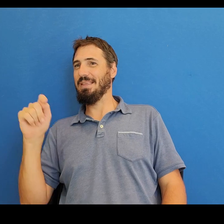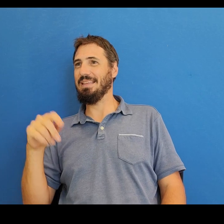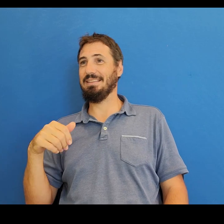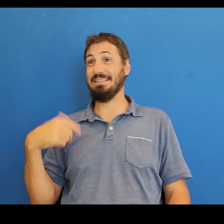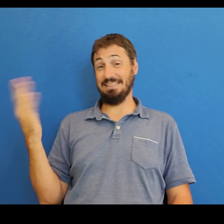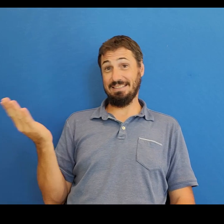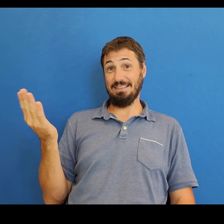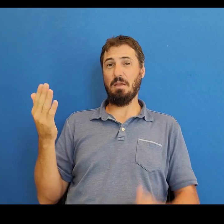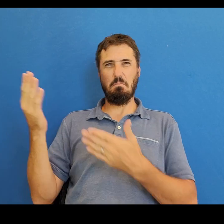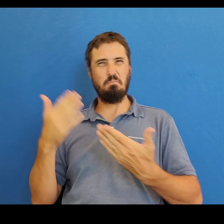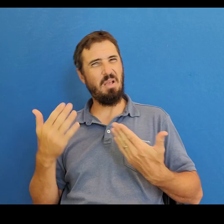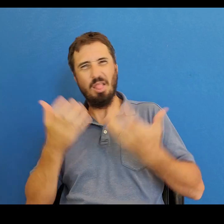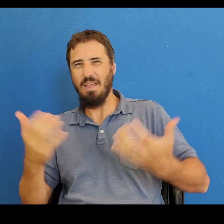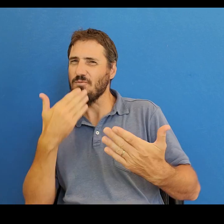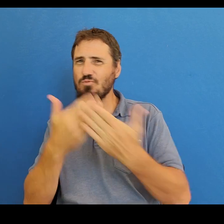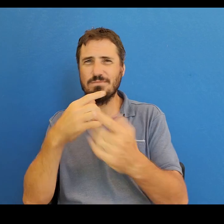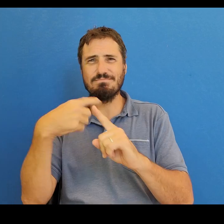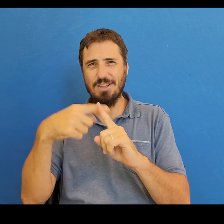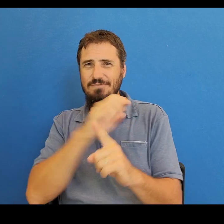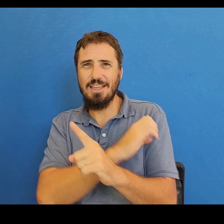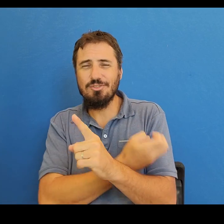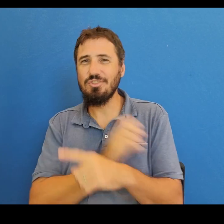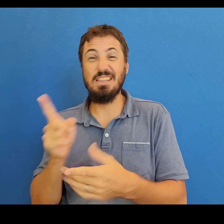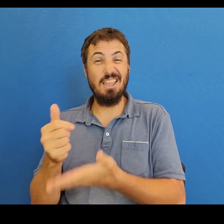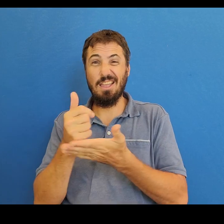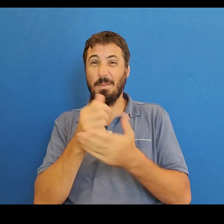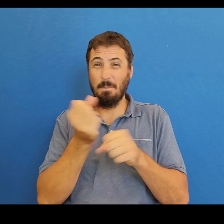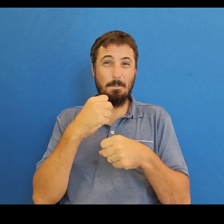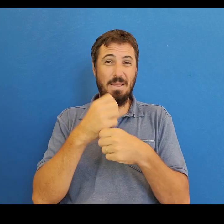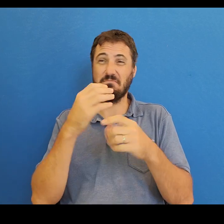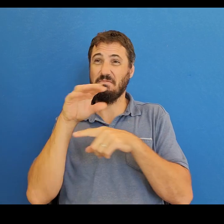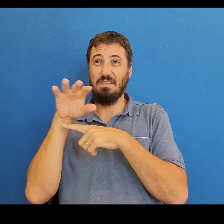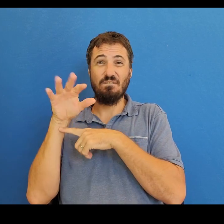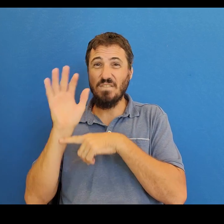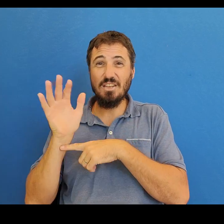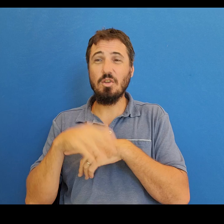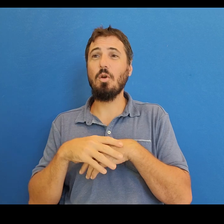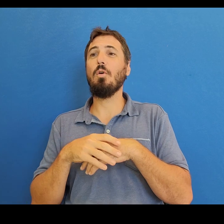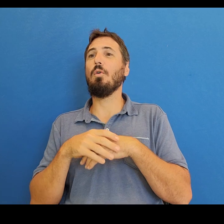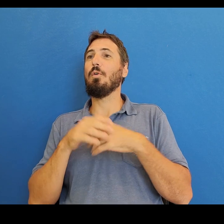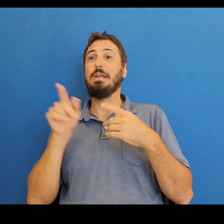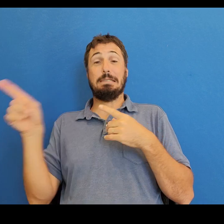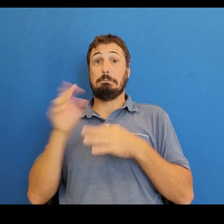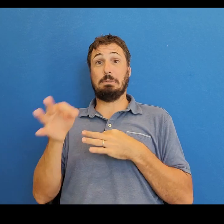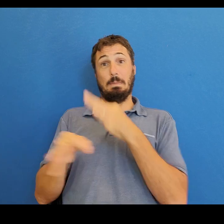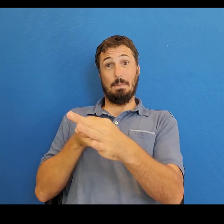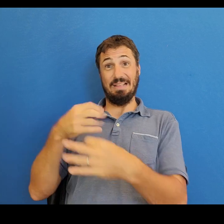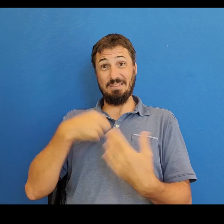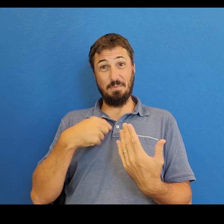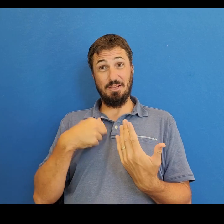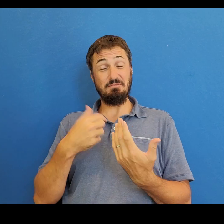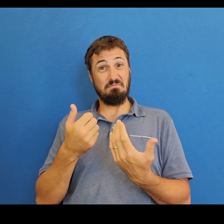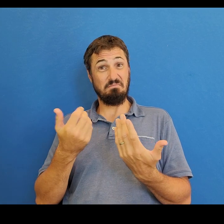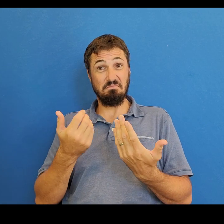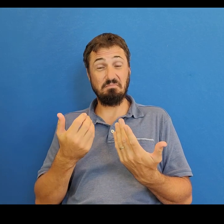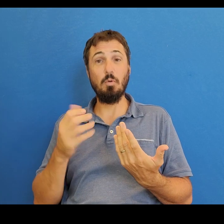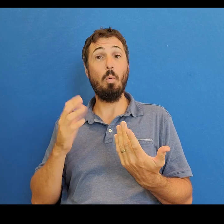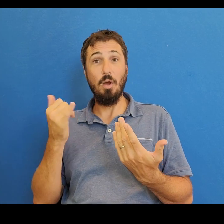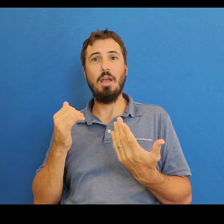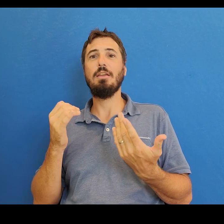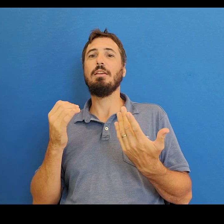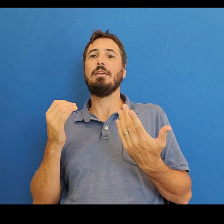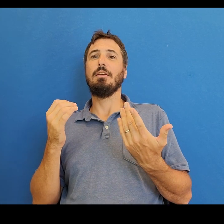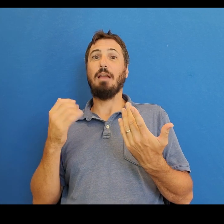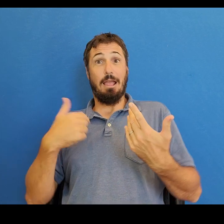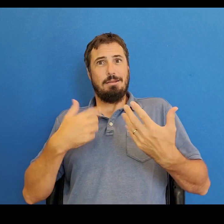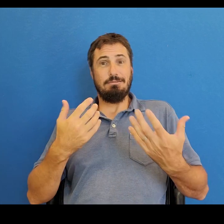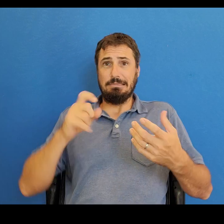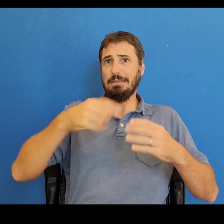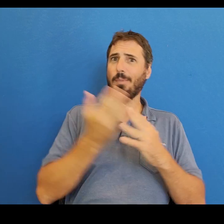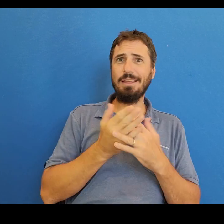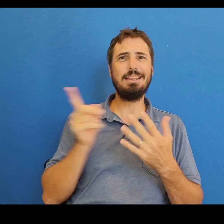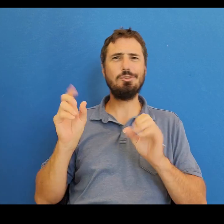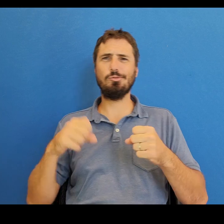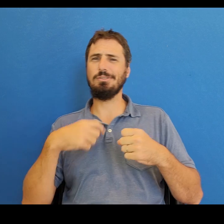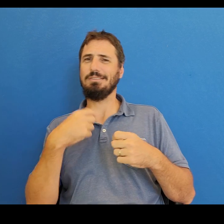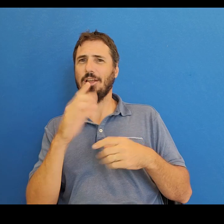Bradley Pratt. Bradley brought so much good energy and he helped with the production and many of you folks know, stepped in to give me a break so that he could give all of you our Kaua‘i